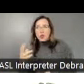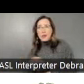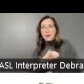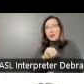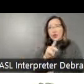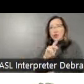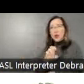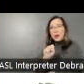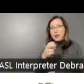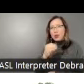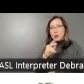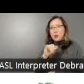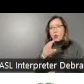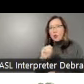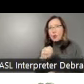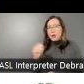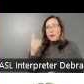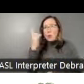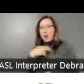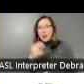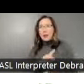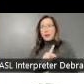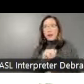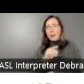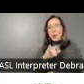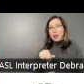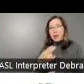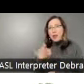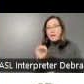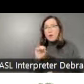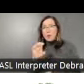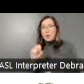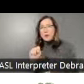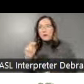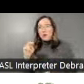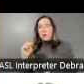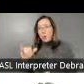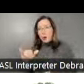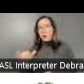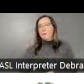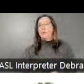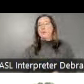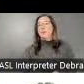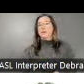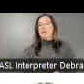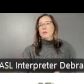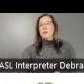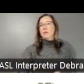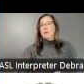Maria Lopez de Leon of Texas, Michael Lombardo of California, Paul Hoades of New Hampshire,